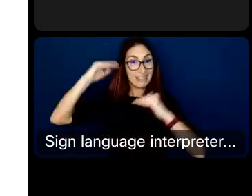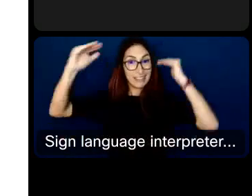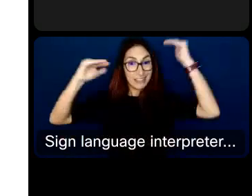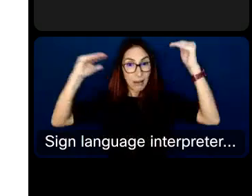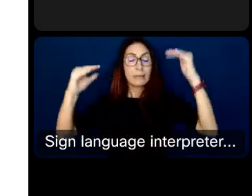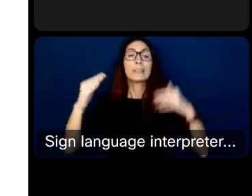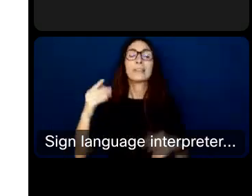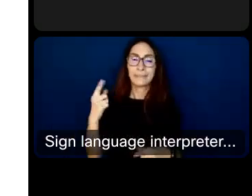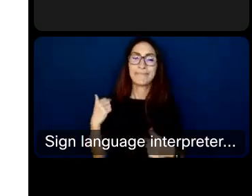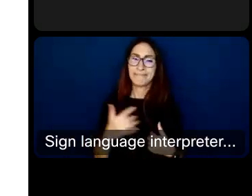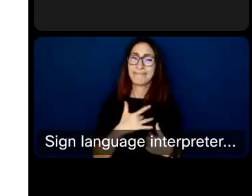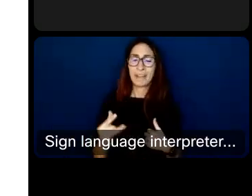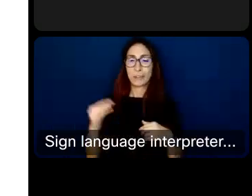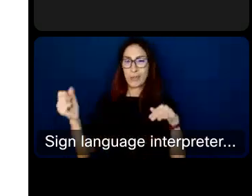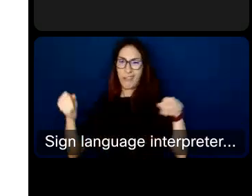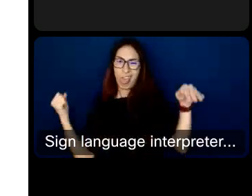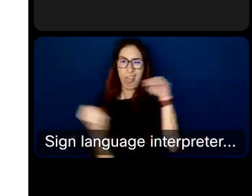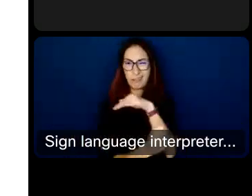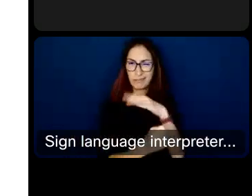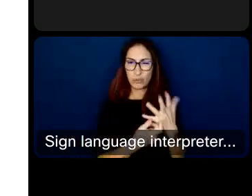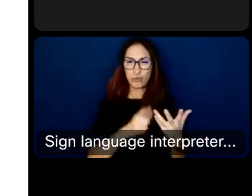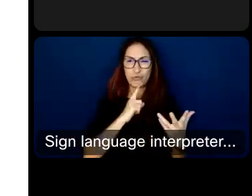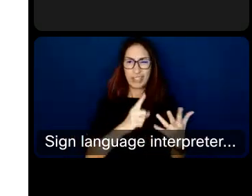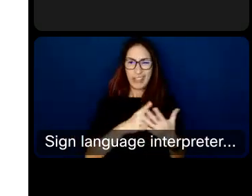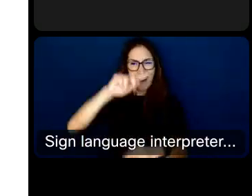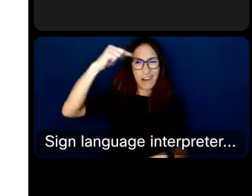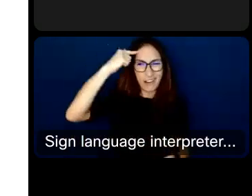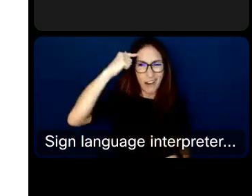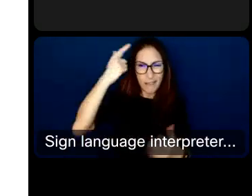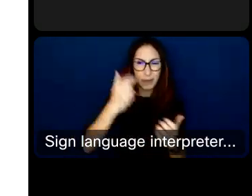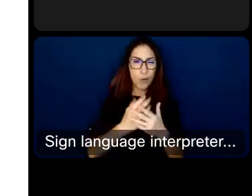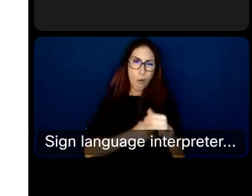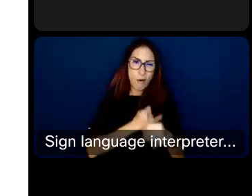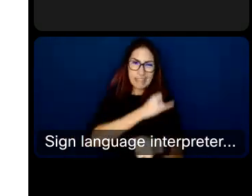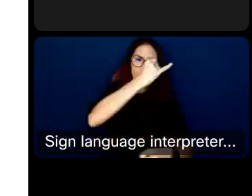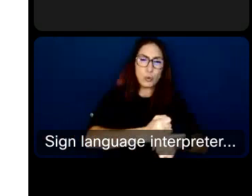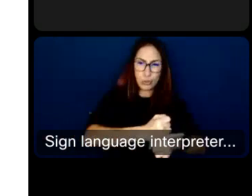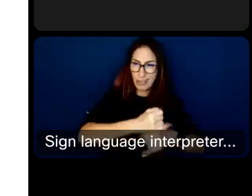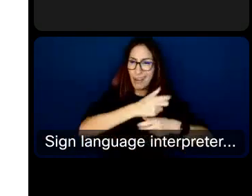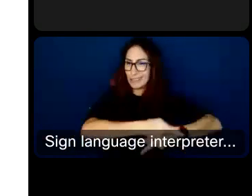institutionalized care because they tend to have more